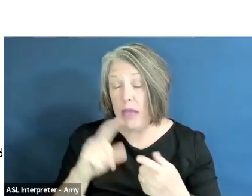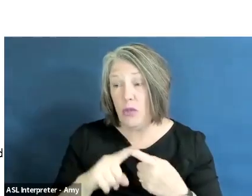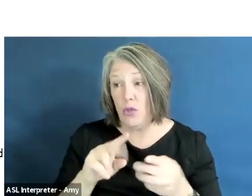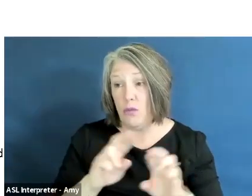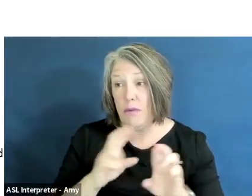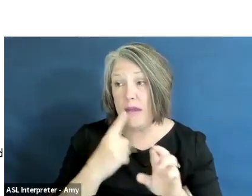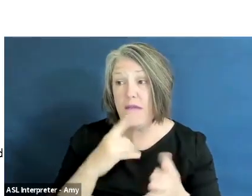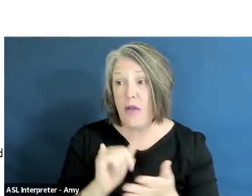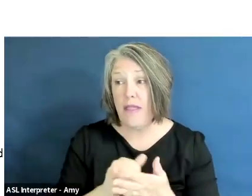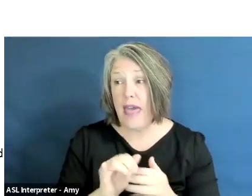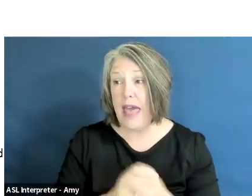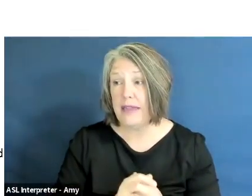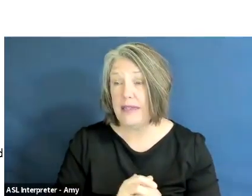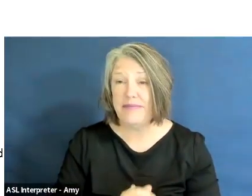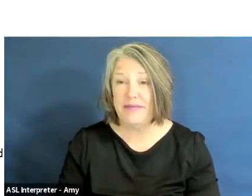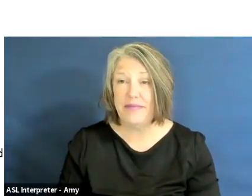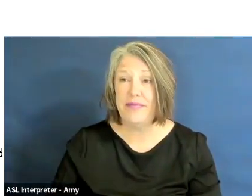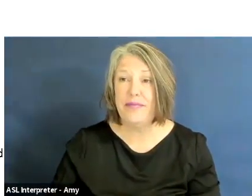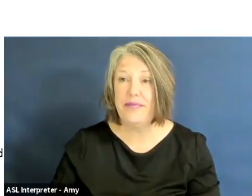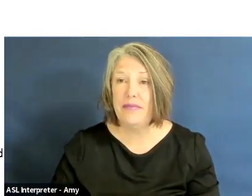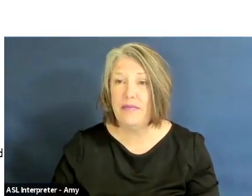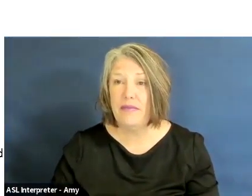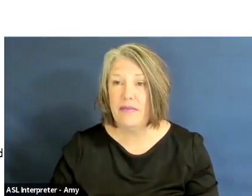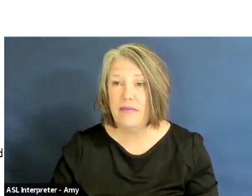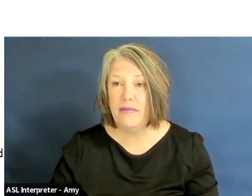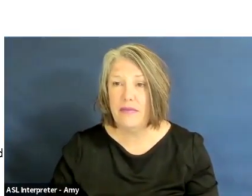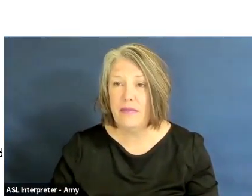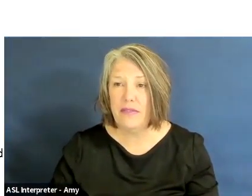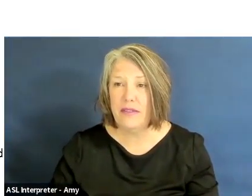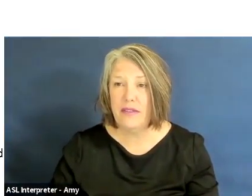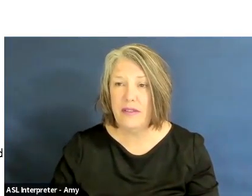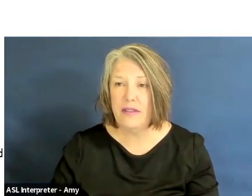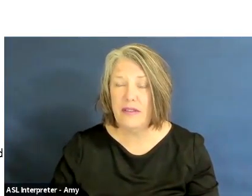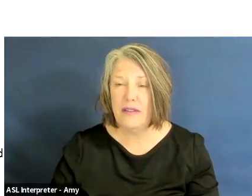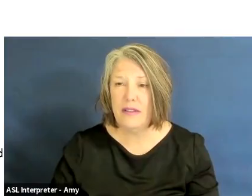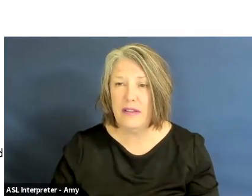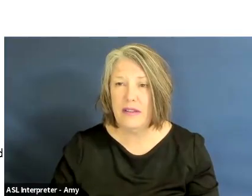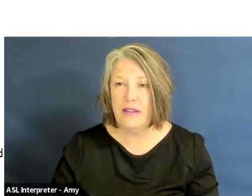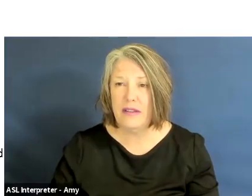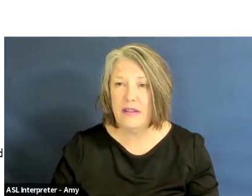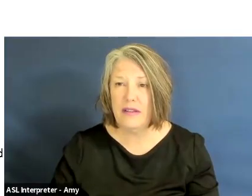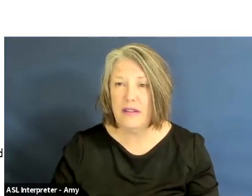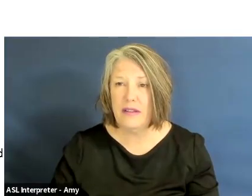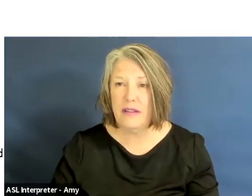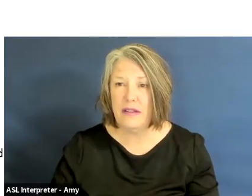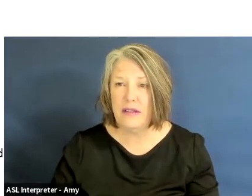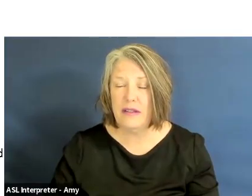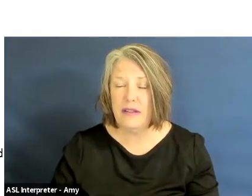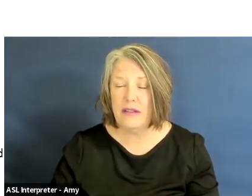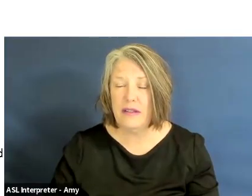This also may look like things like understanding what we're going to do with a baclofen pump and things like that about once again,